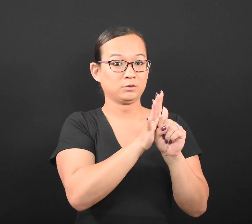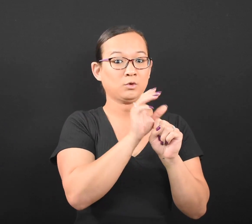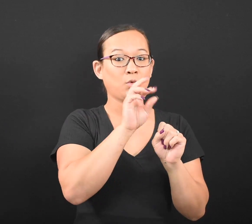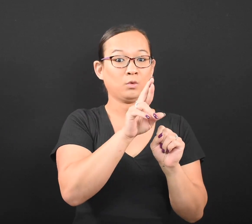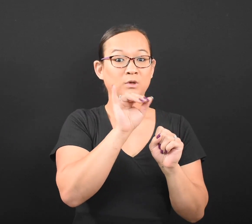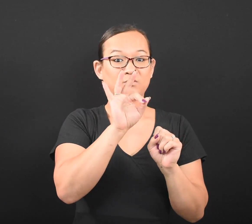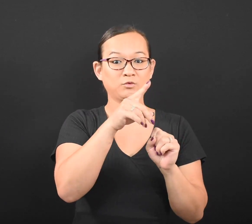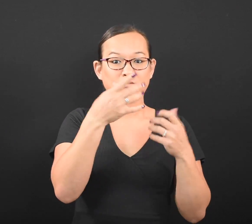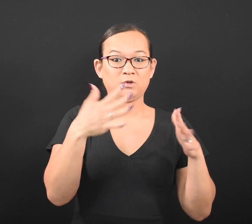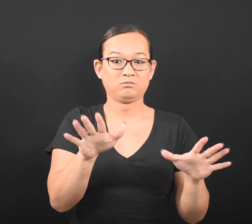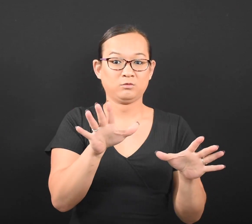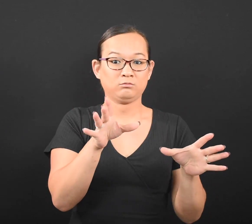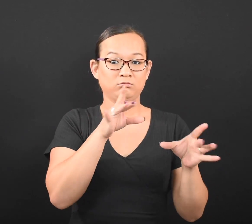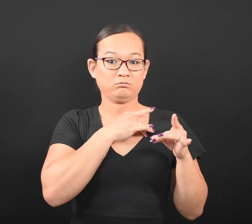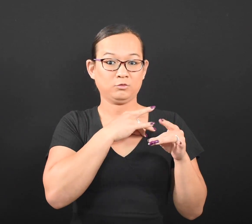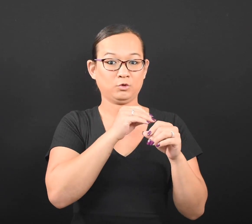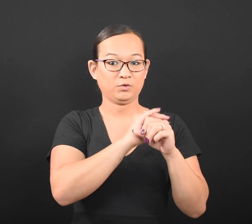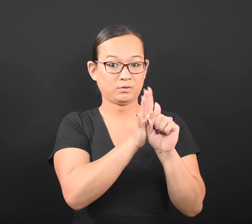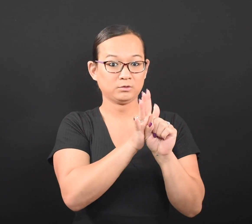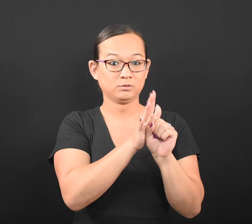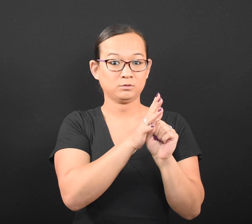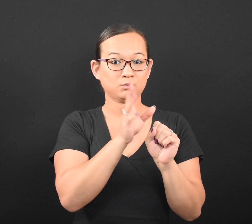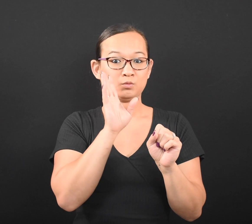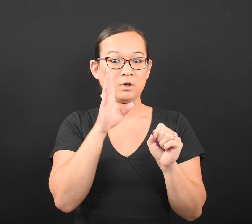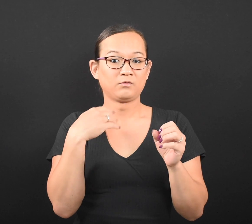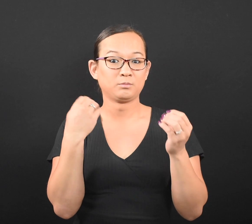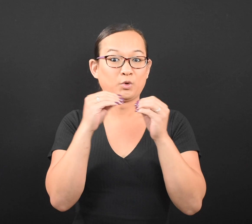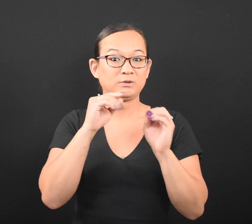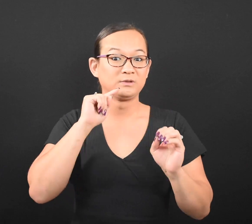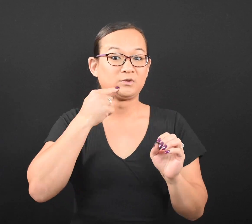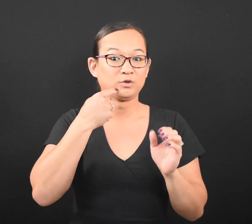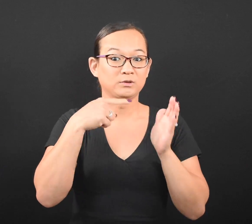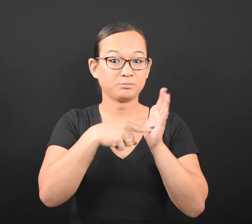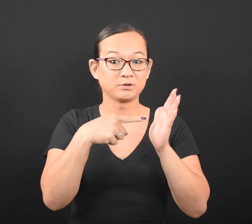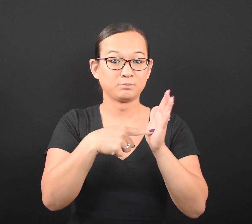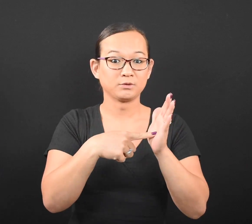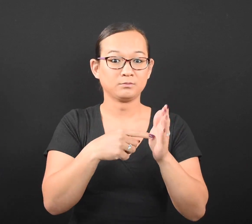if you do contract COVID-19. We do know that older adults and people who